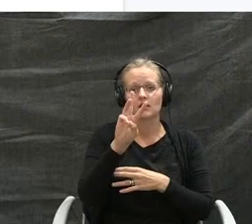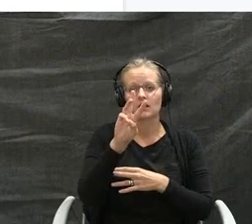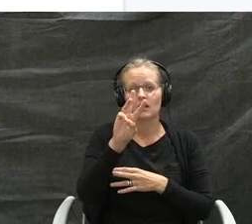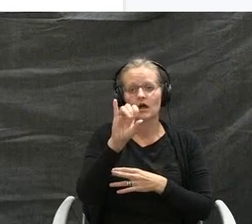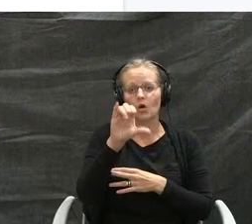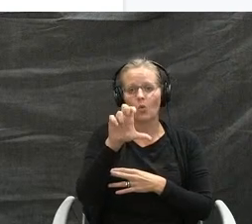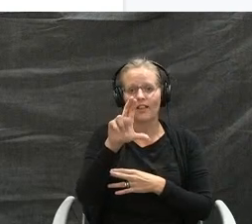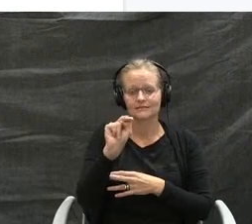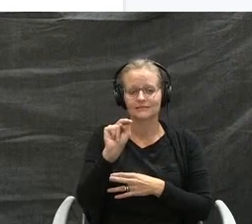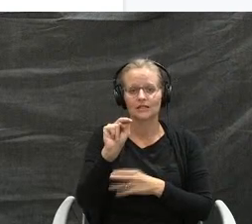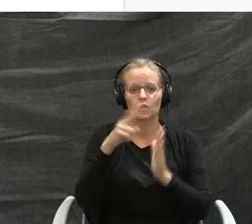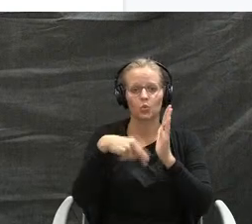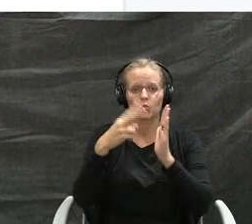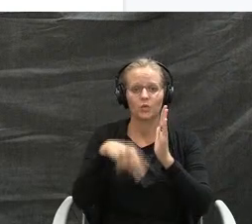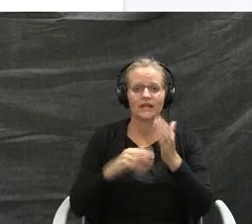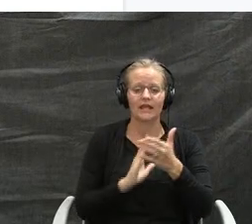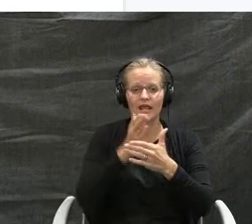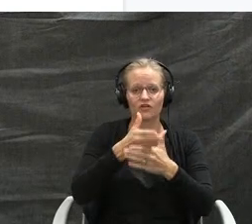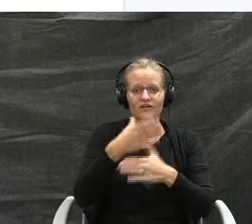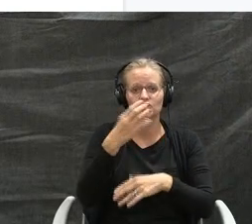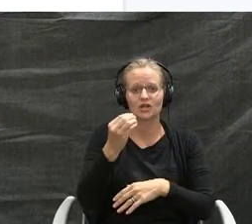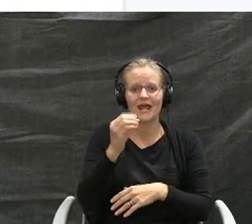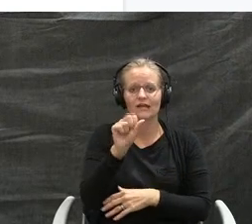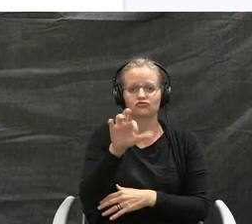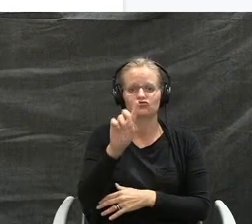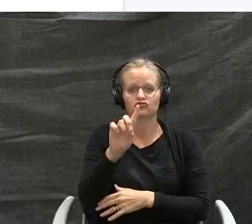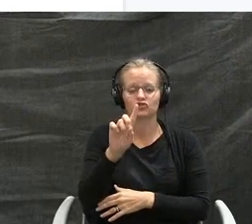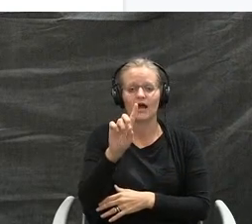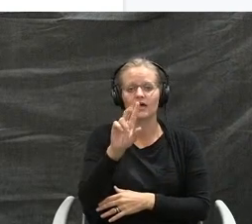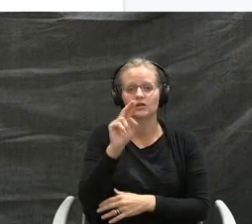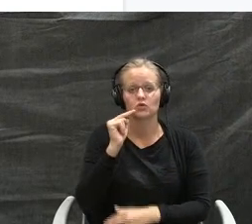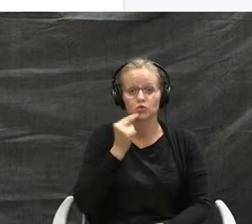all subgroups and we did not include those for tonight, but